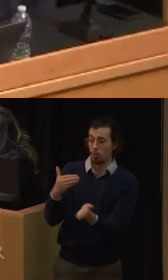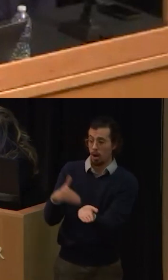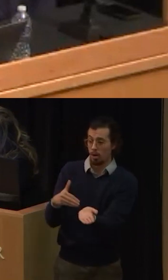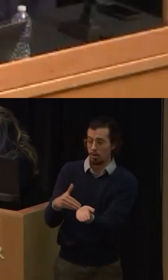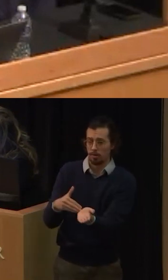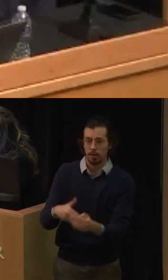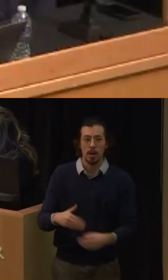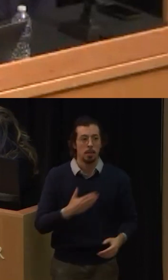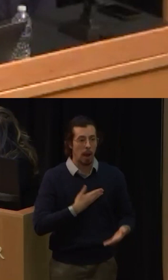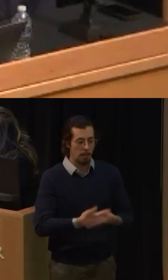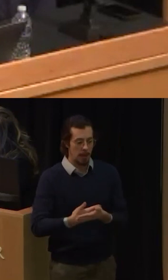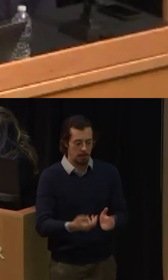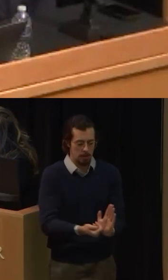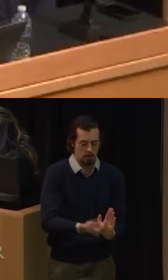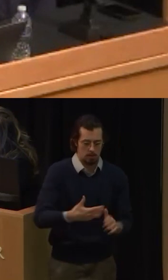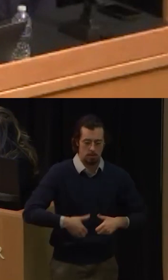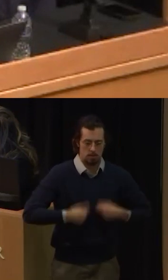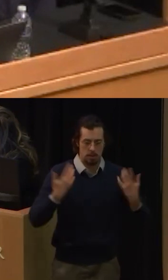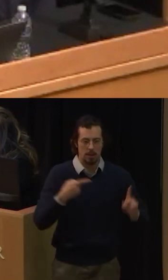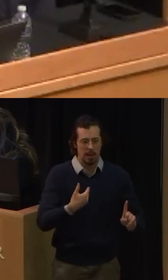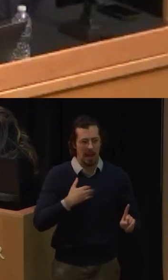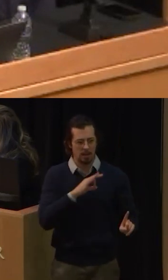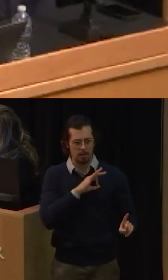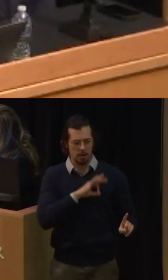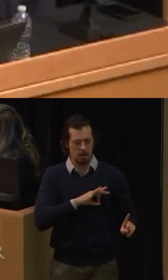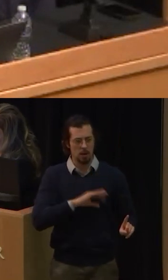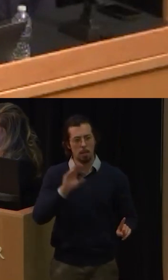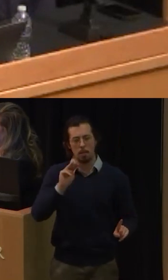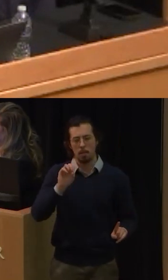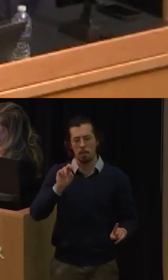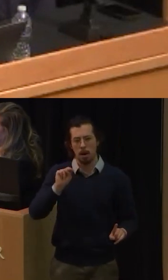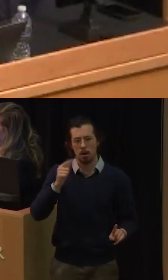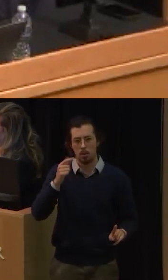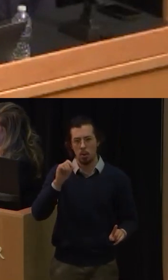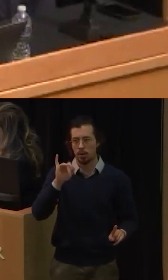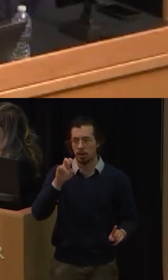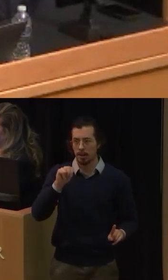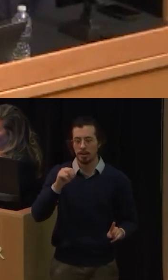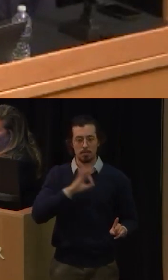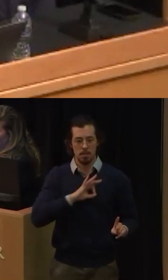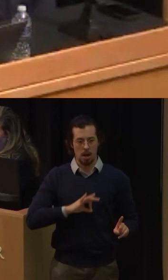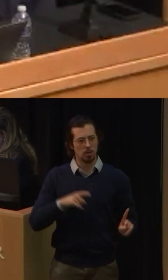I stripped my baby, and my baby had Mongolian spots. Does anyone here know what Mongolian spots are? All right.